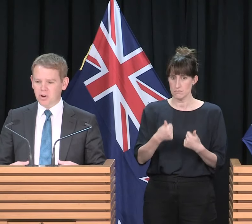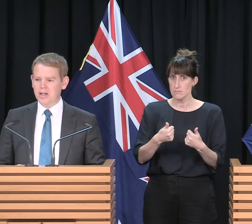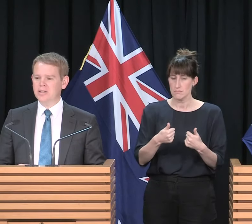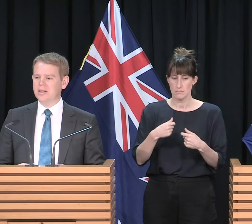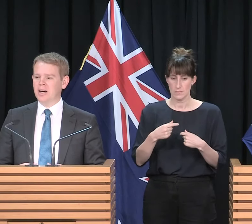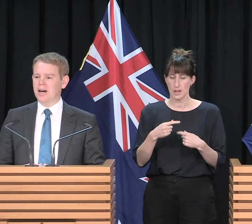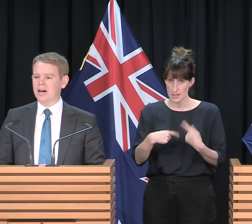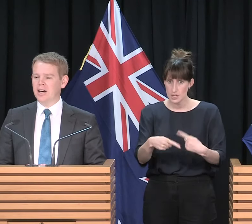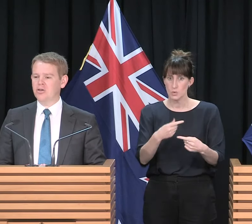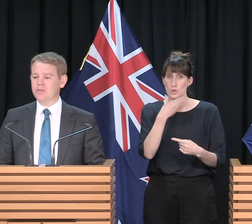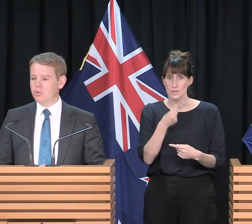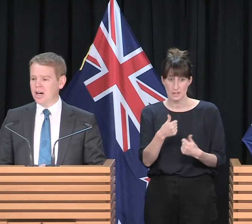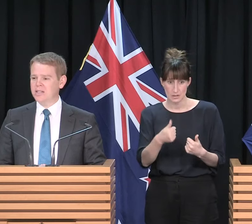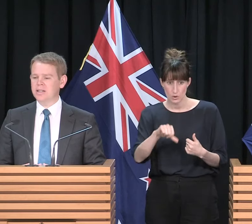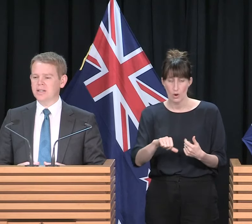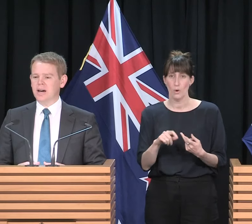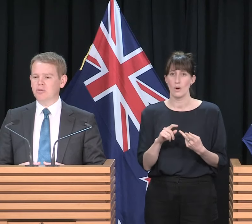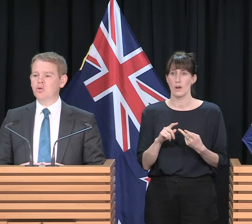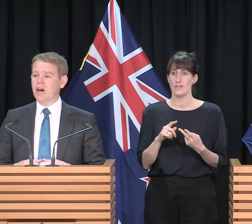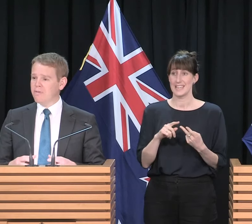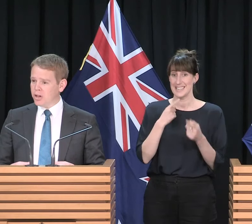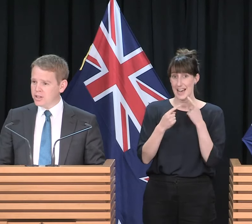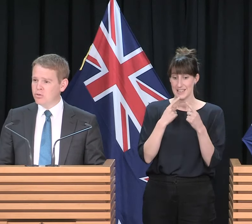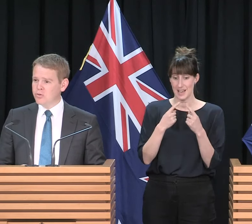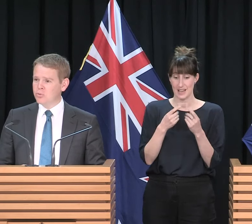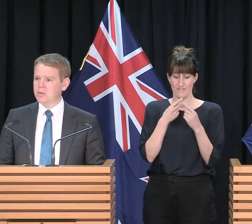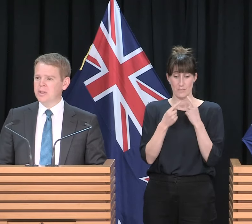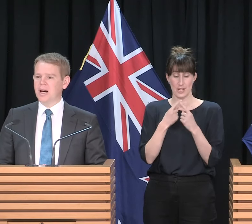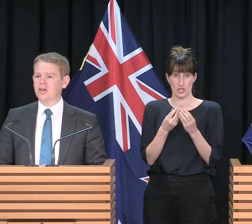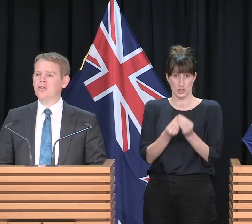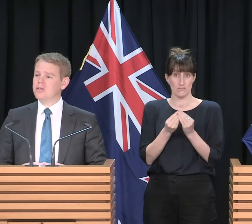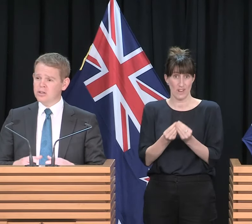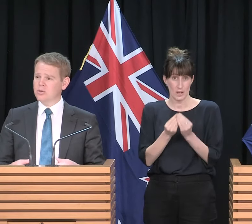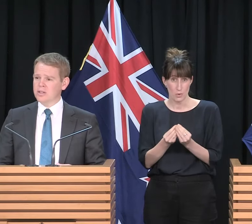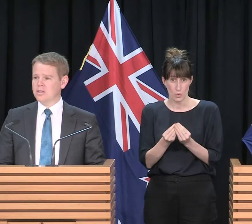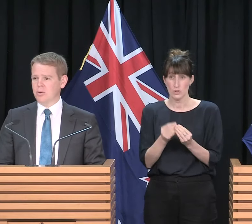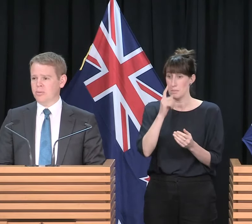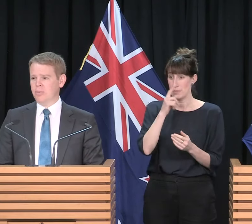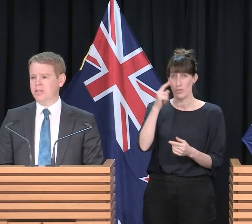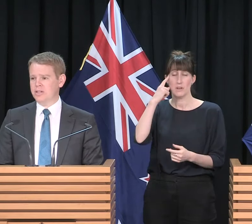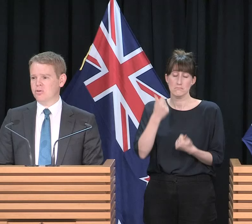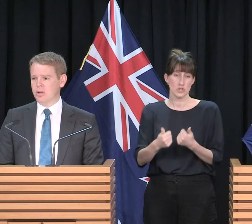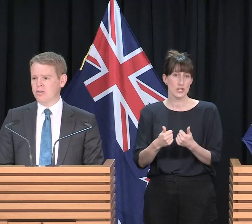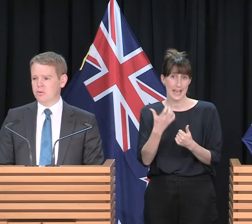single technology to solve contact tracing has been identified anywhere in the